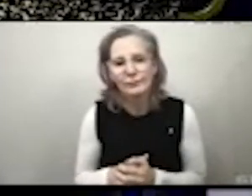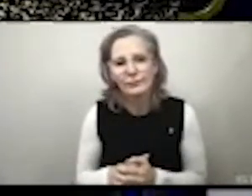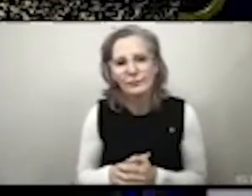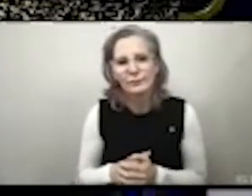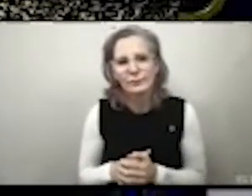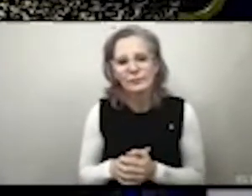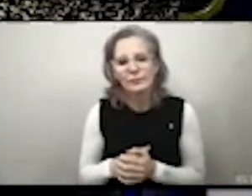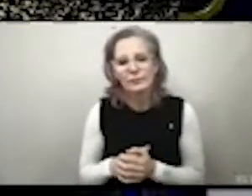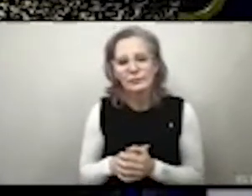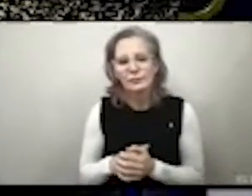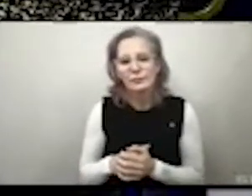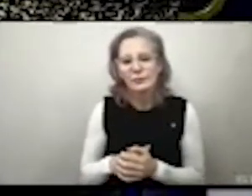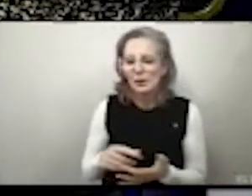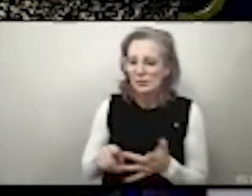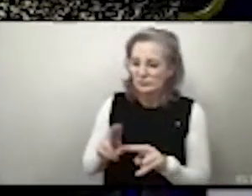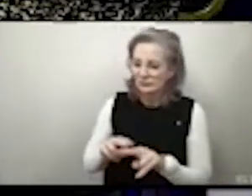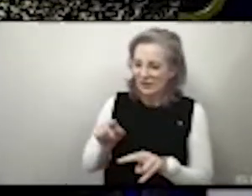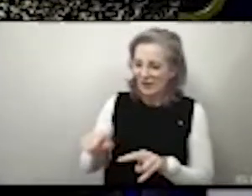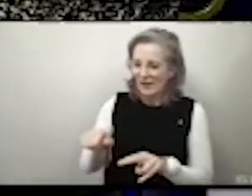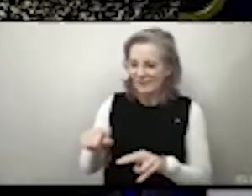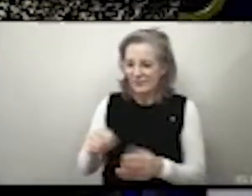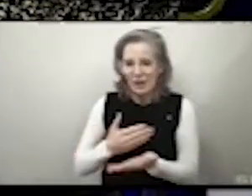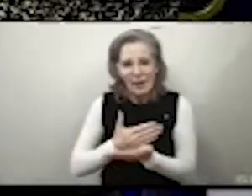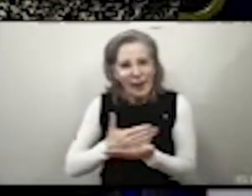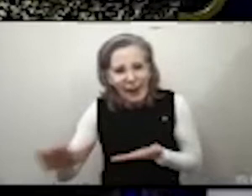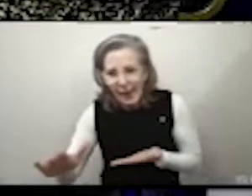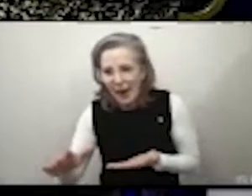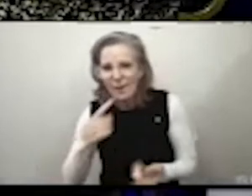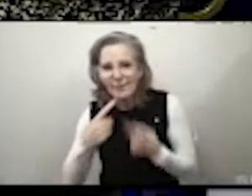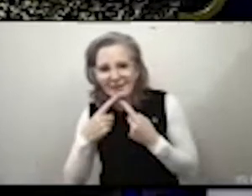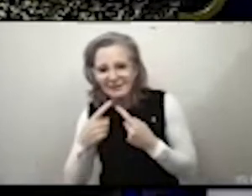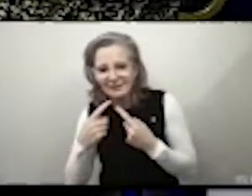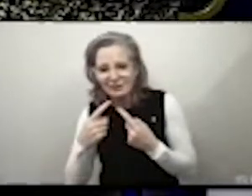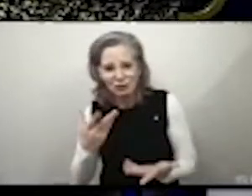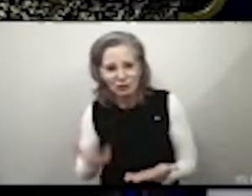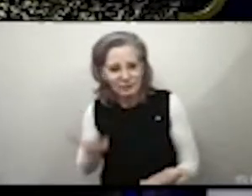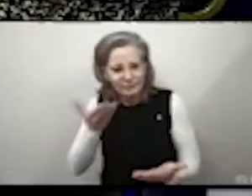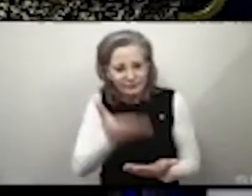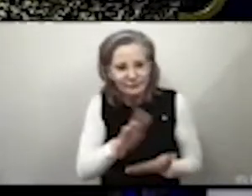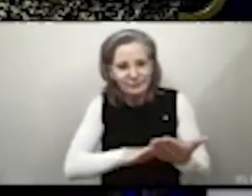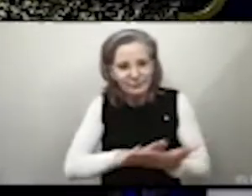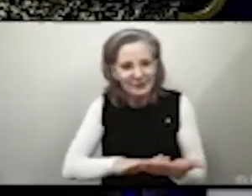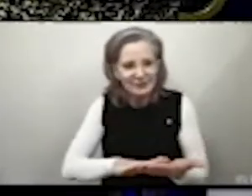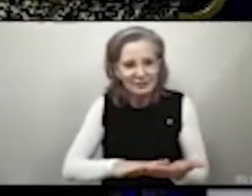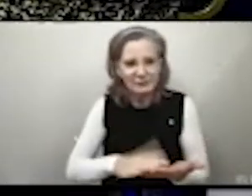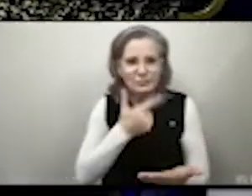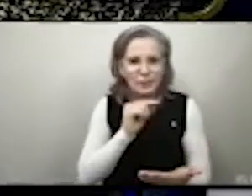and conspiracies and ignorance and so on, but is factual to use a simple word. Absolutely.